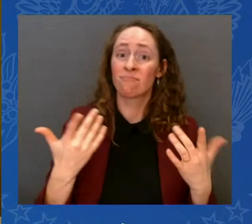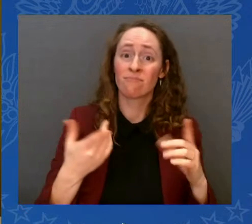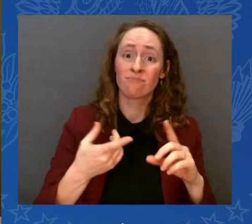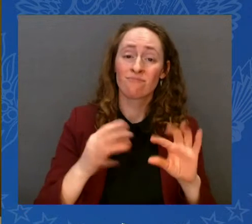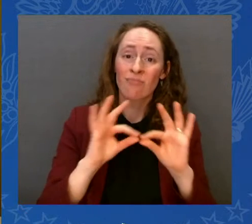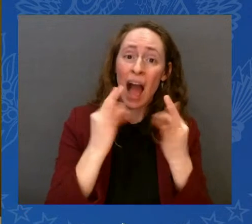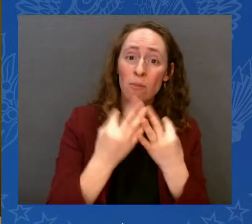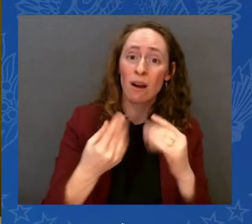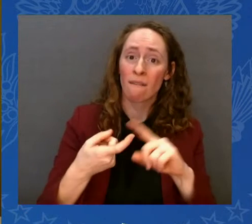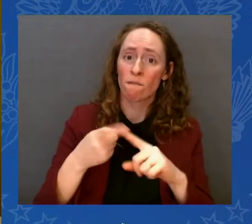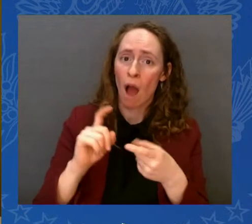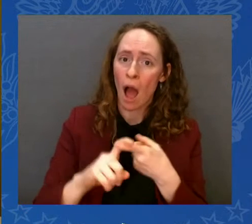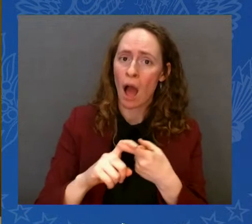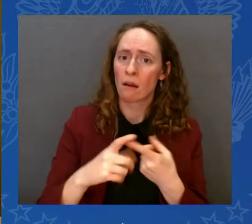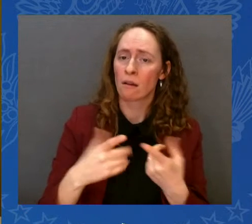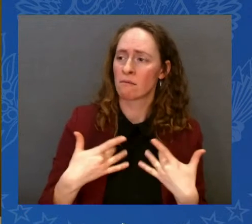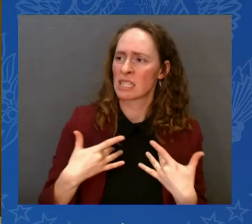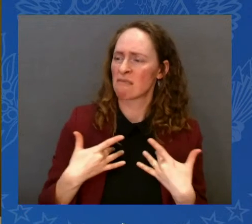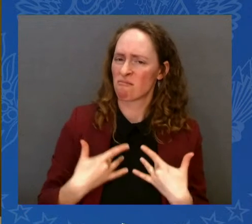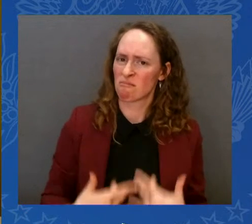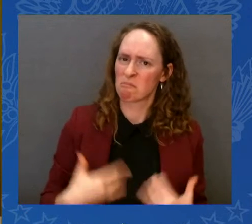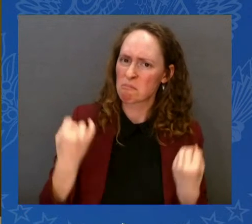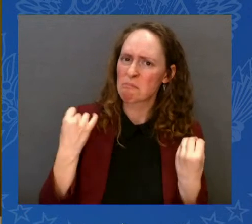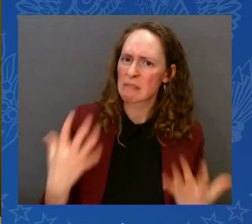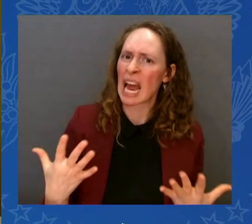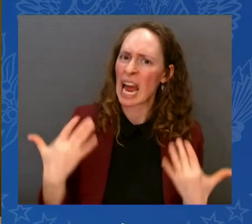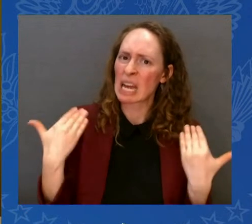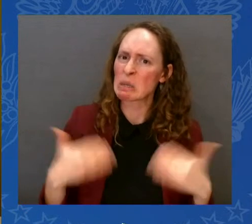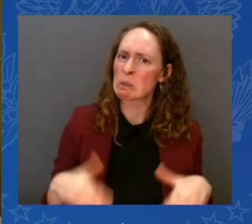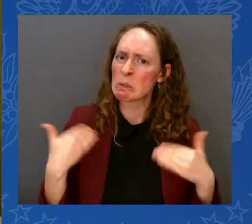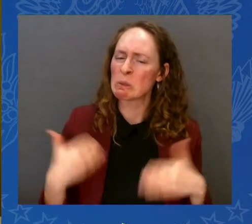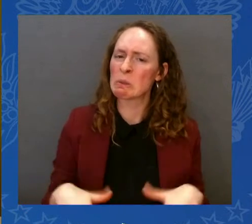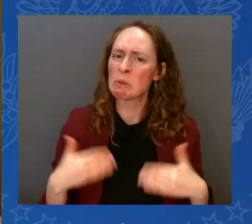your son, your daughter, your husband, your wife, your brother, your sister, whatever.